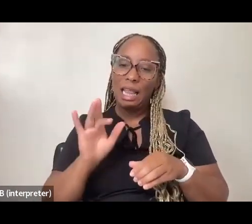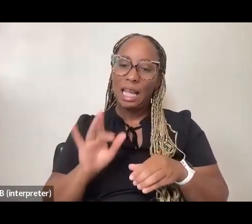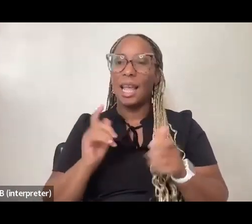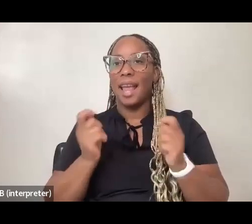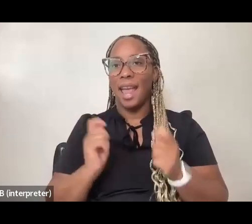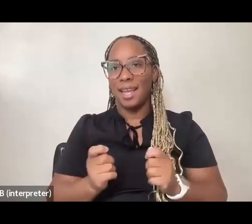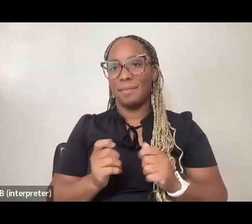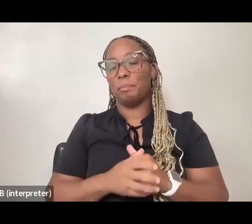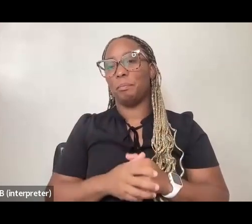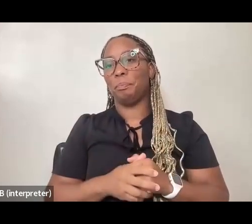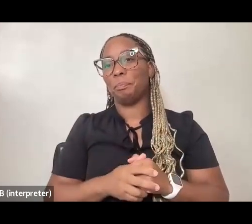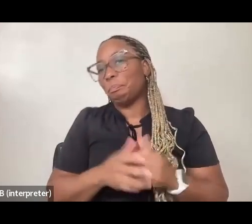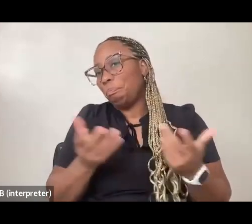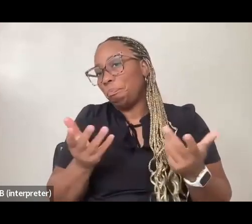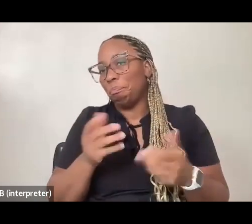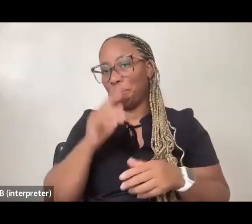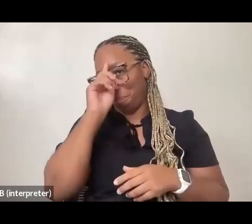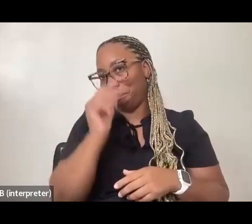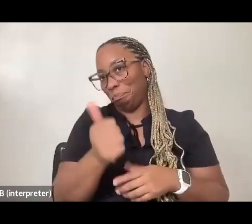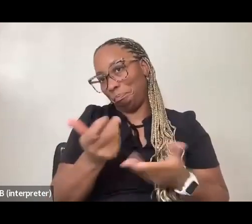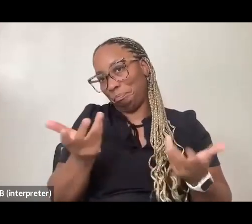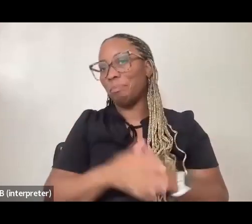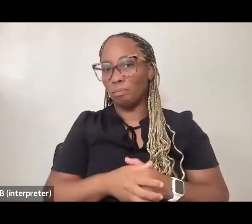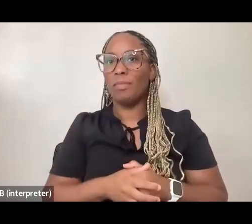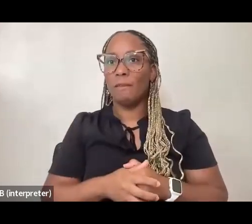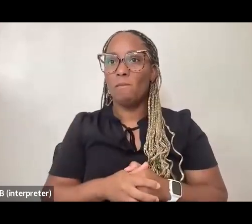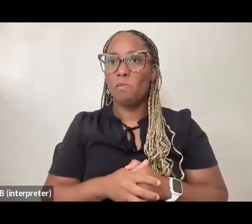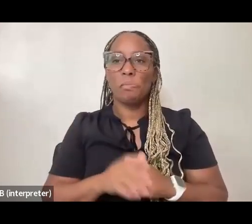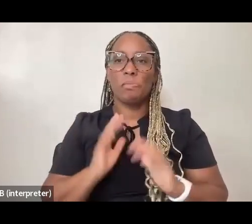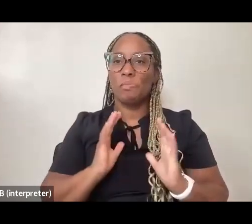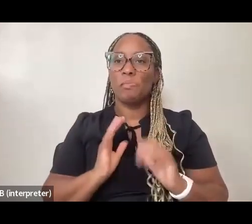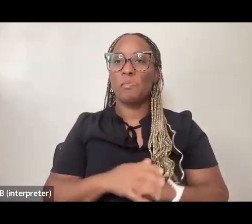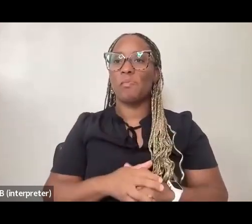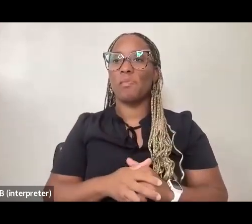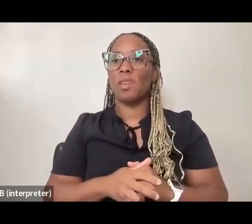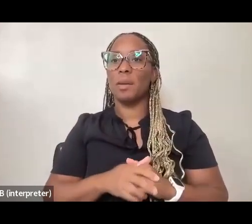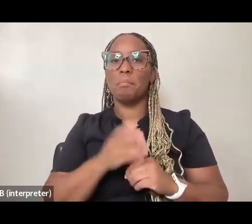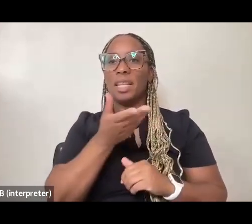that way. Whatever workflow works for you is fine. But it is all rights in them and